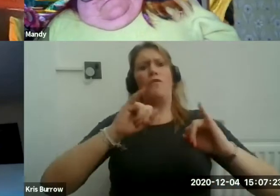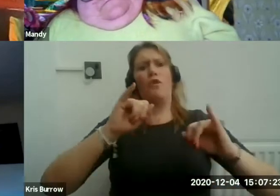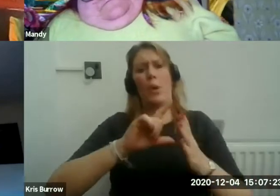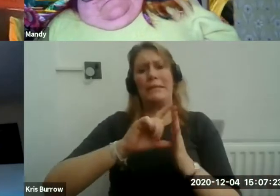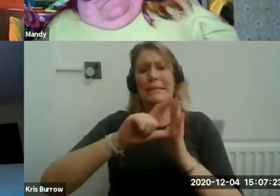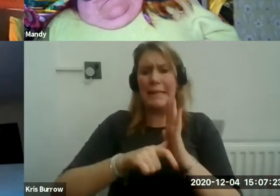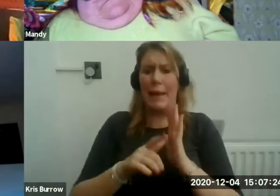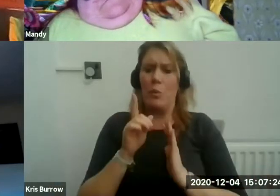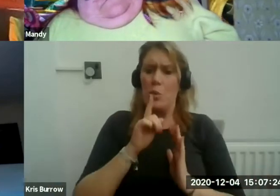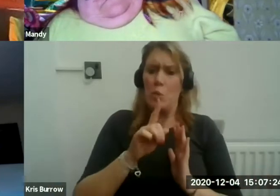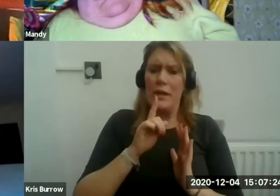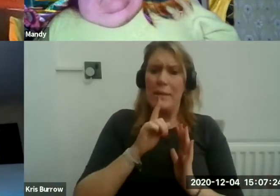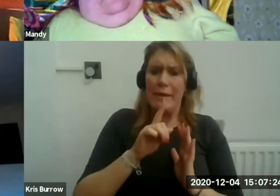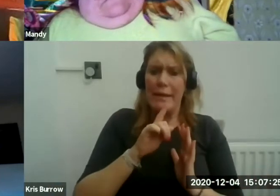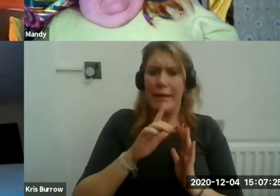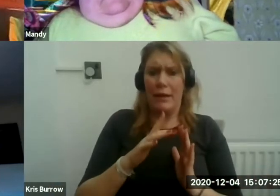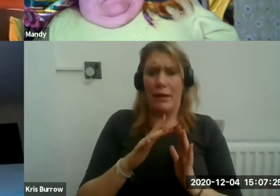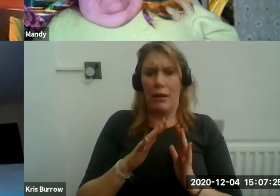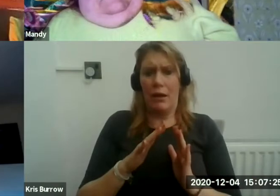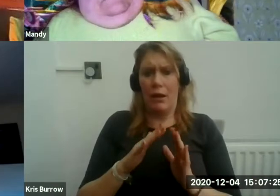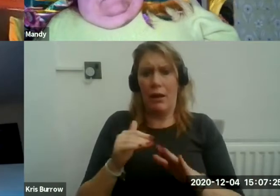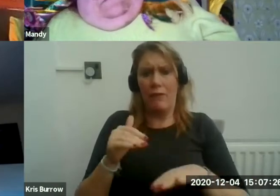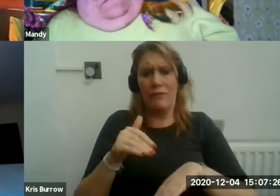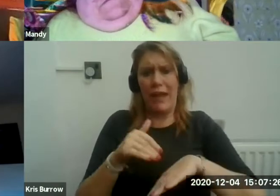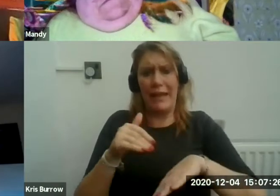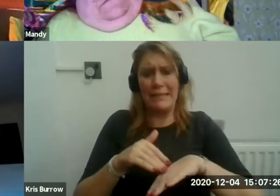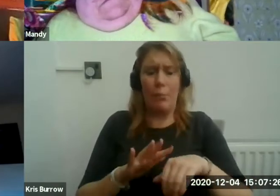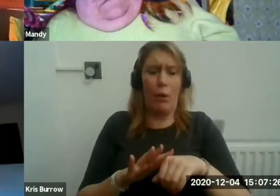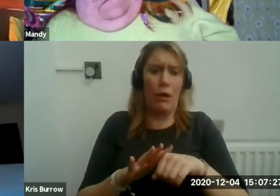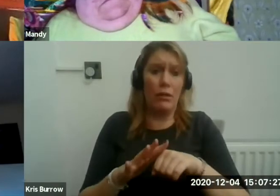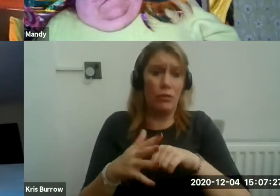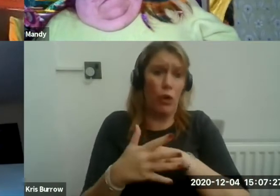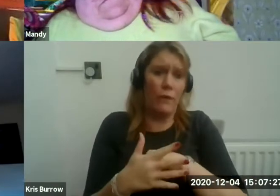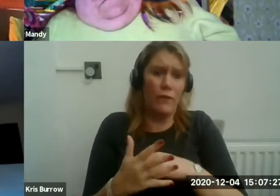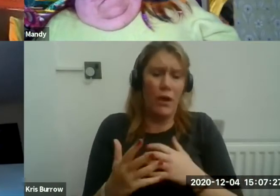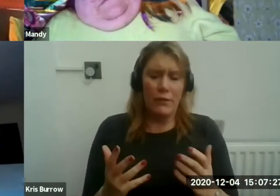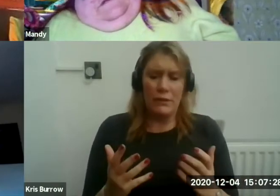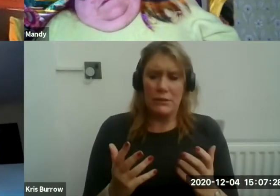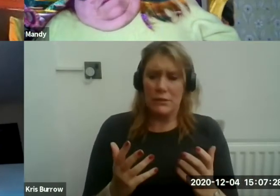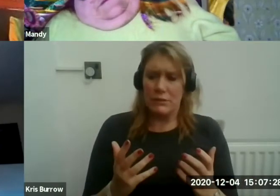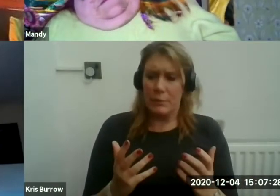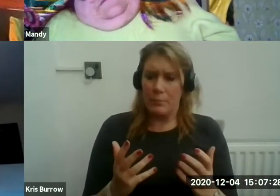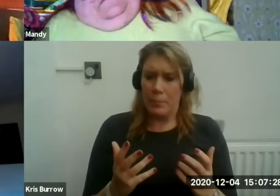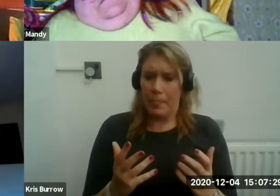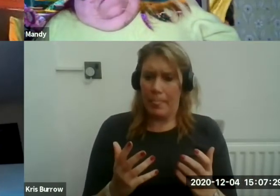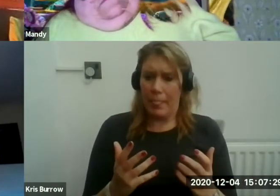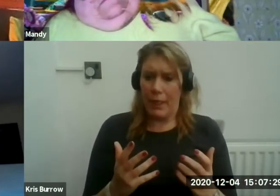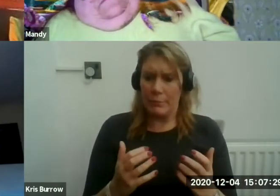the pandemic. And that our visibility is